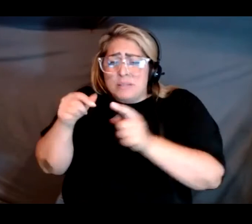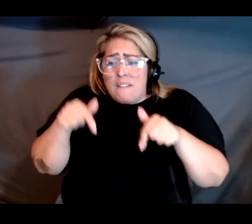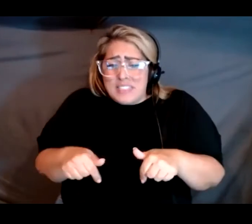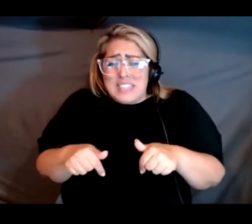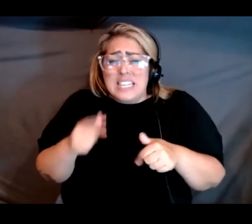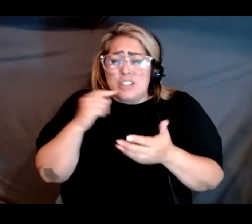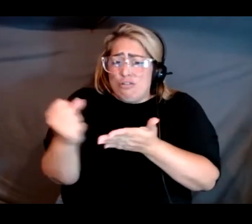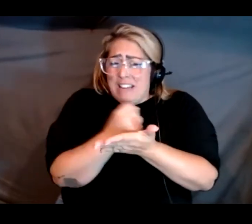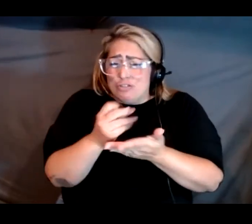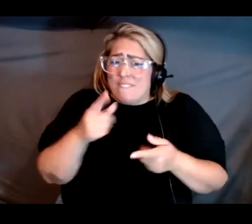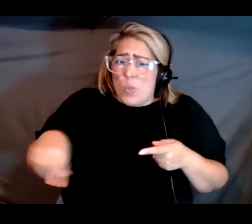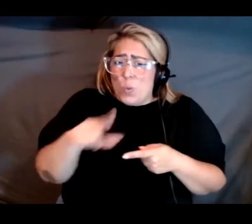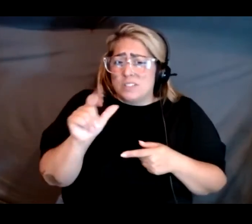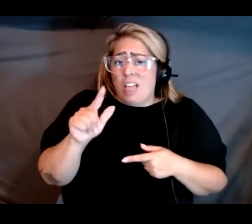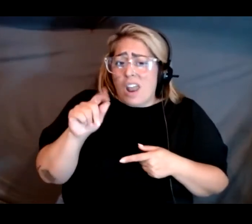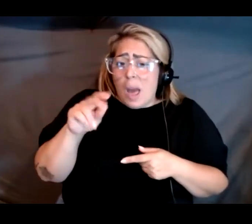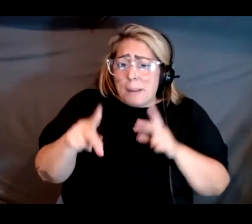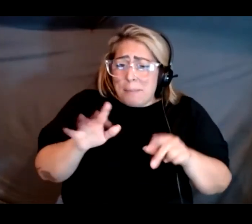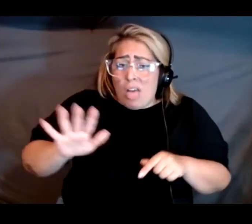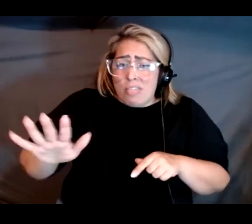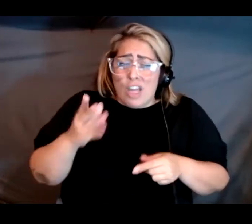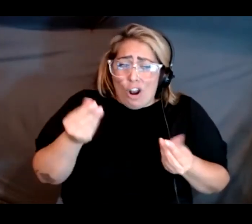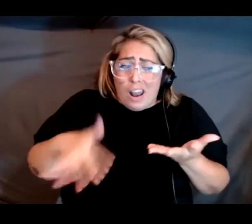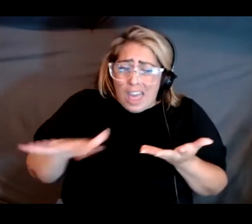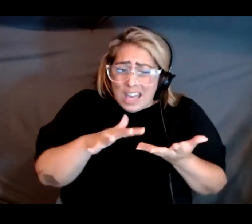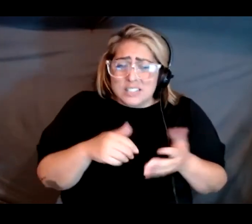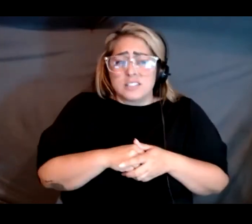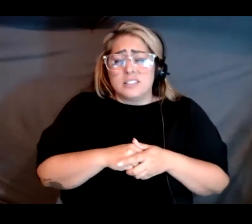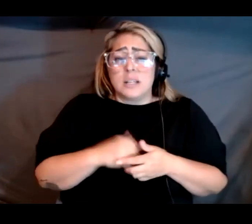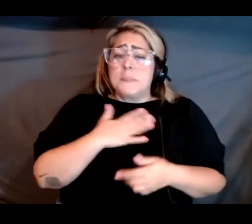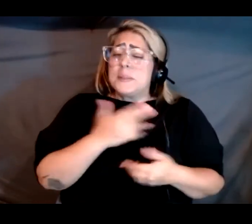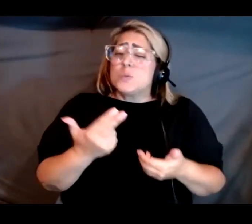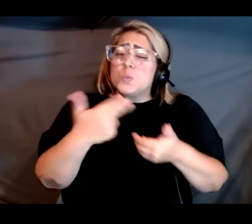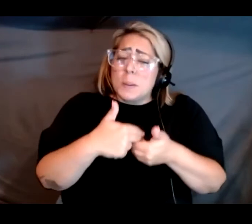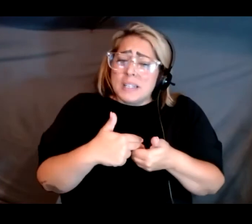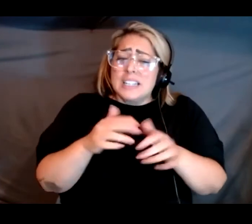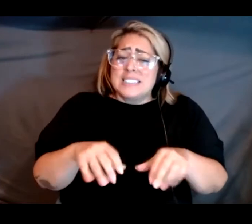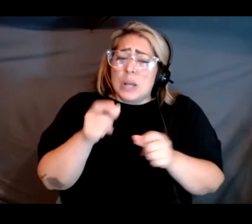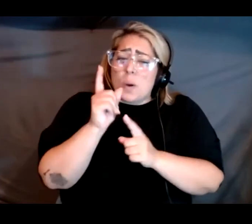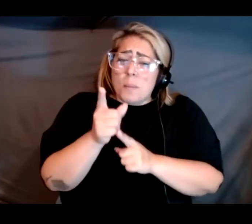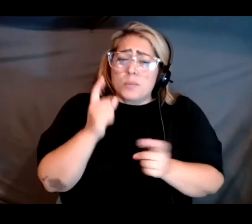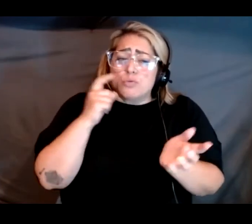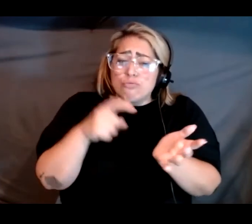Please join me in taking a moment to recognize and reflect on the centuries of violence